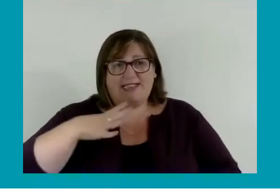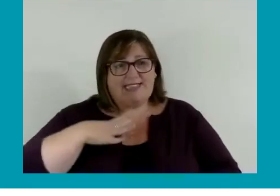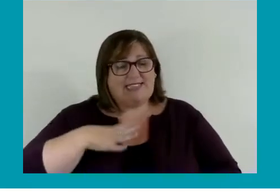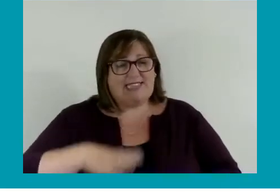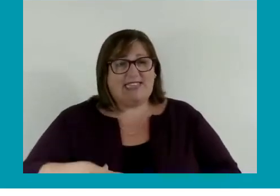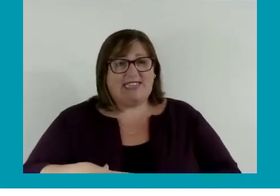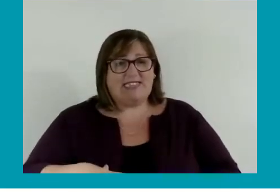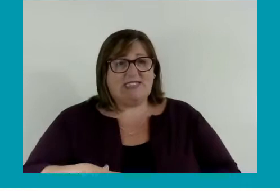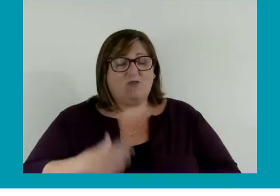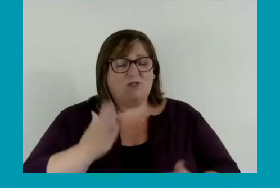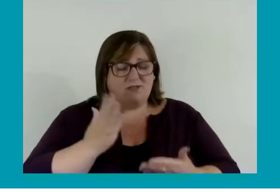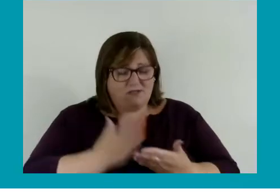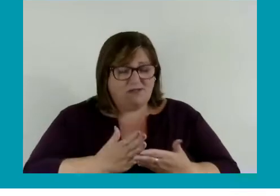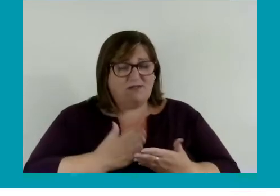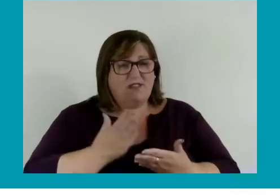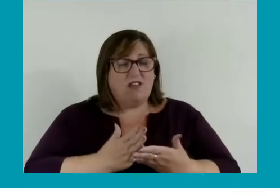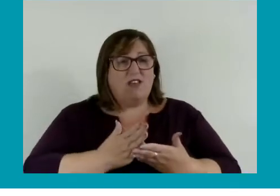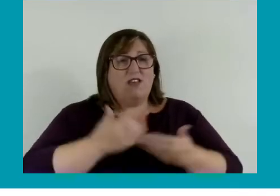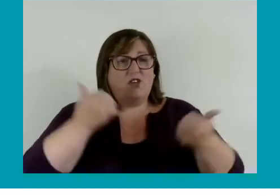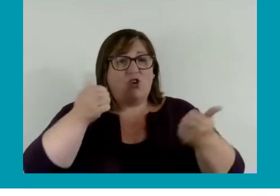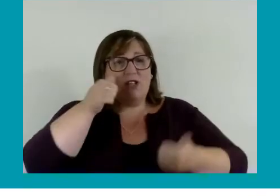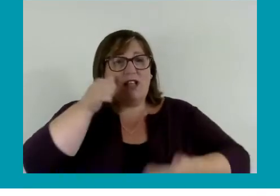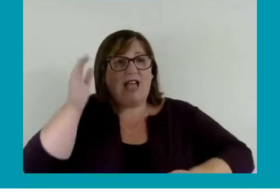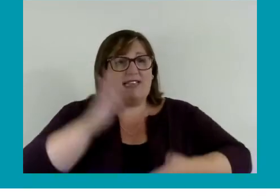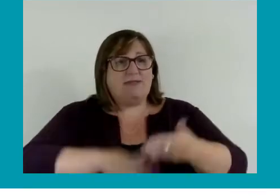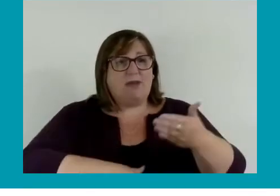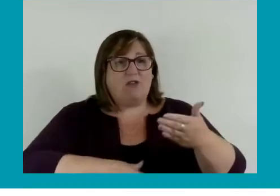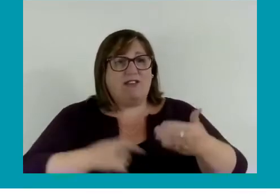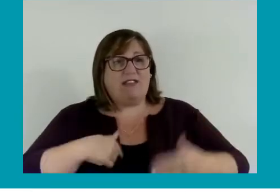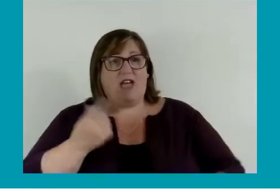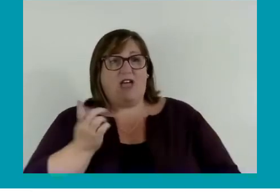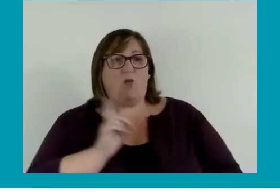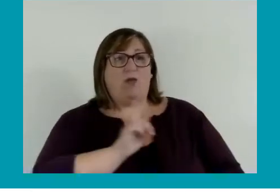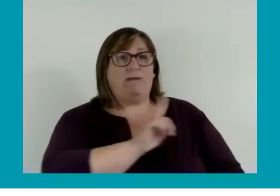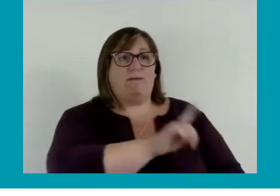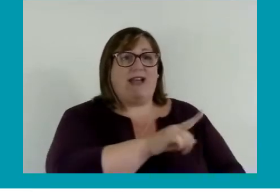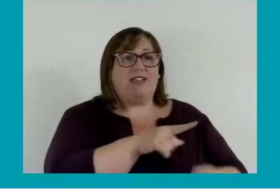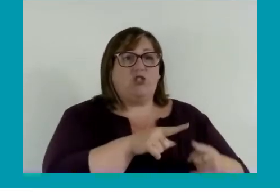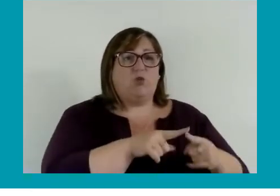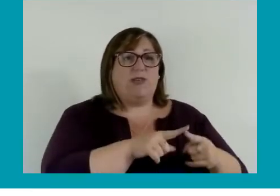even break and said hey you're doing such a great job how can i help tell other people